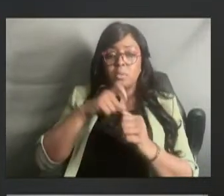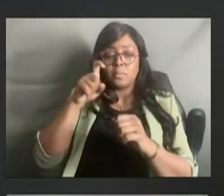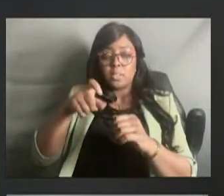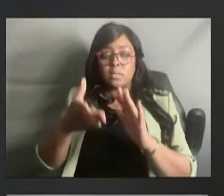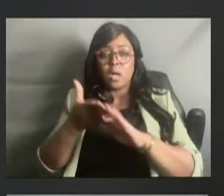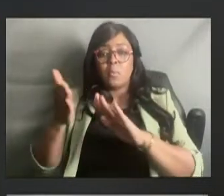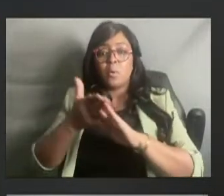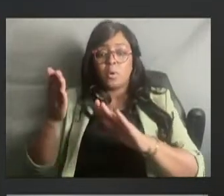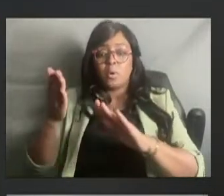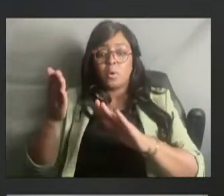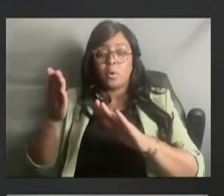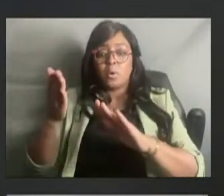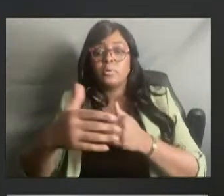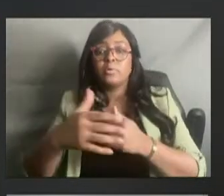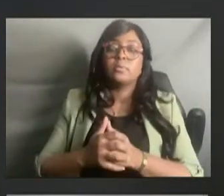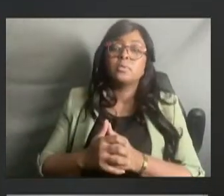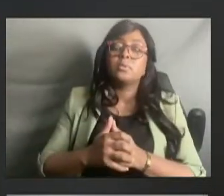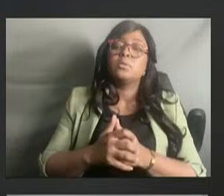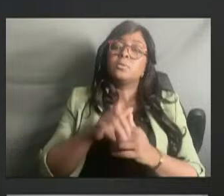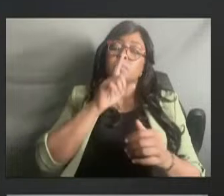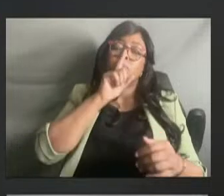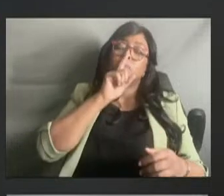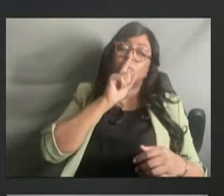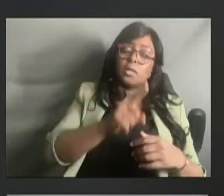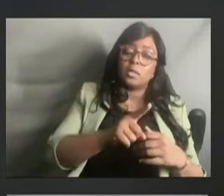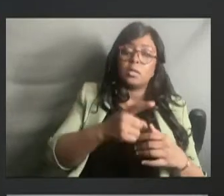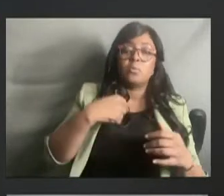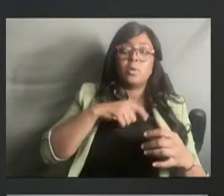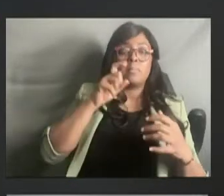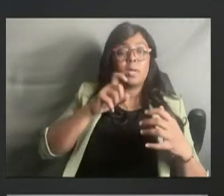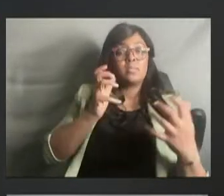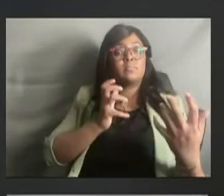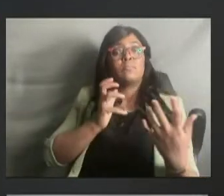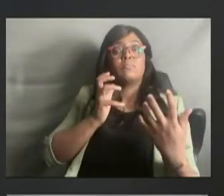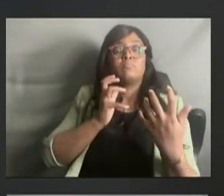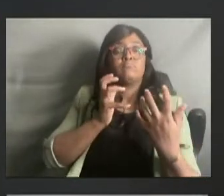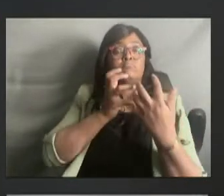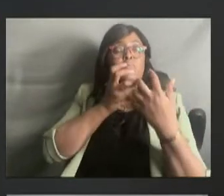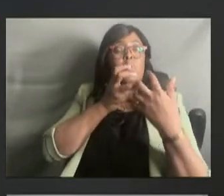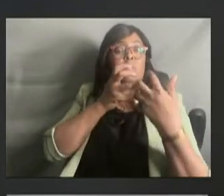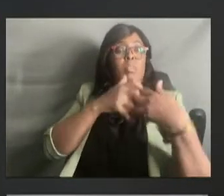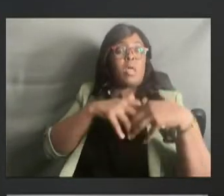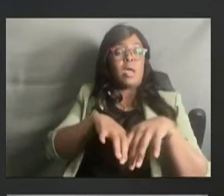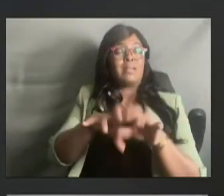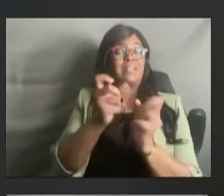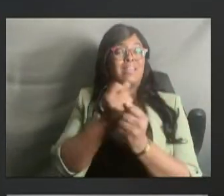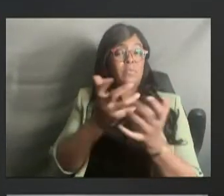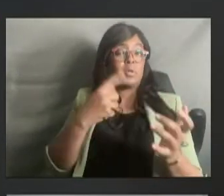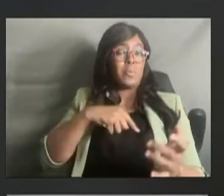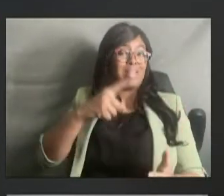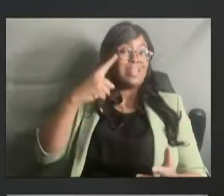that we're set up and how we need to operate moving forward.